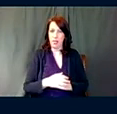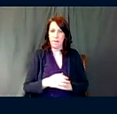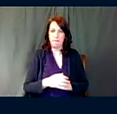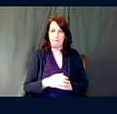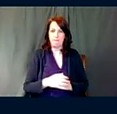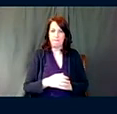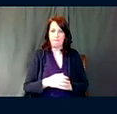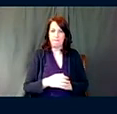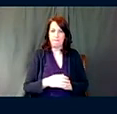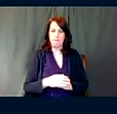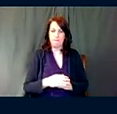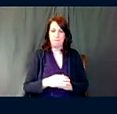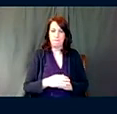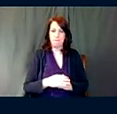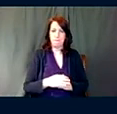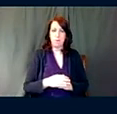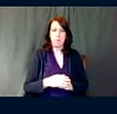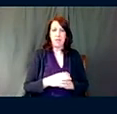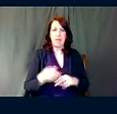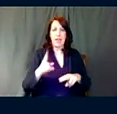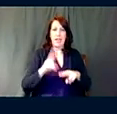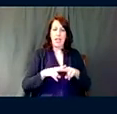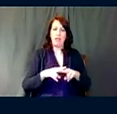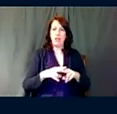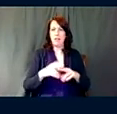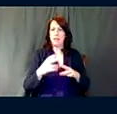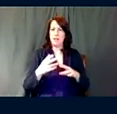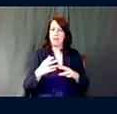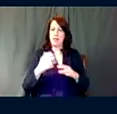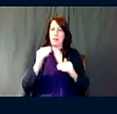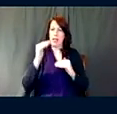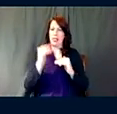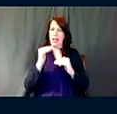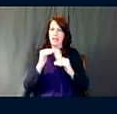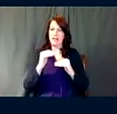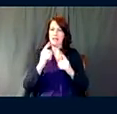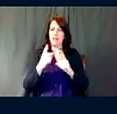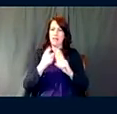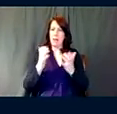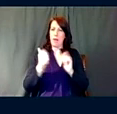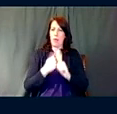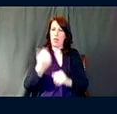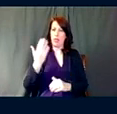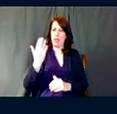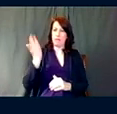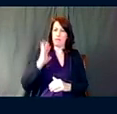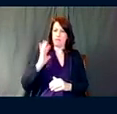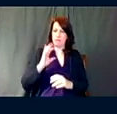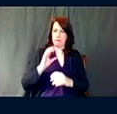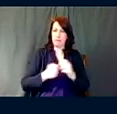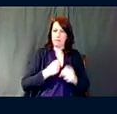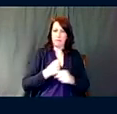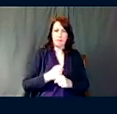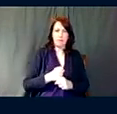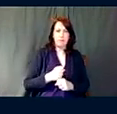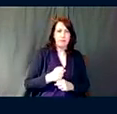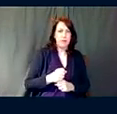APPLIED AREA AS WELL. THE INCREASED SLIGHTLY SMALLER THAN IN PREVIOUS YEARS, WE HAD A